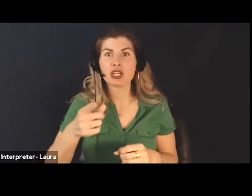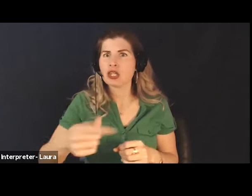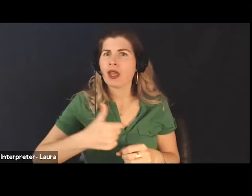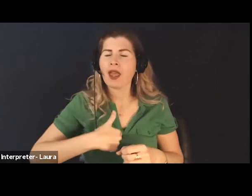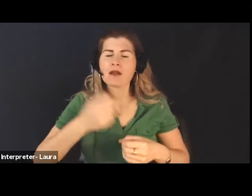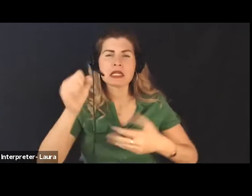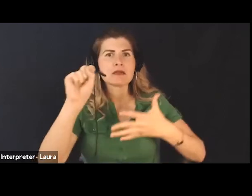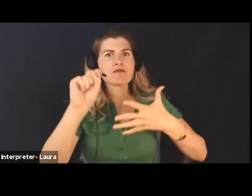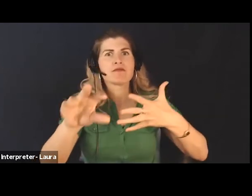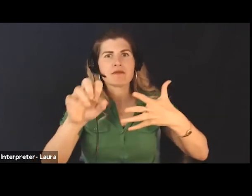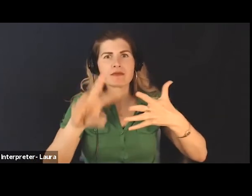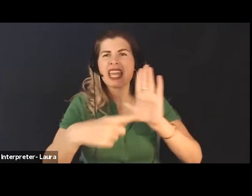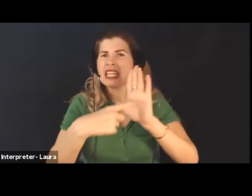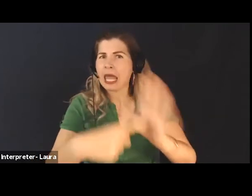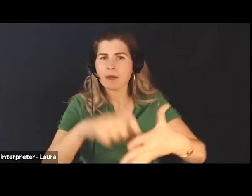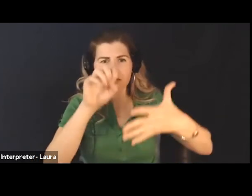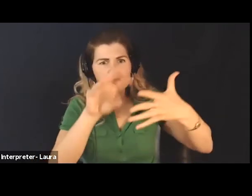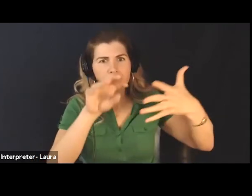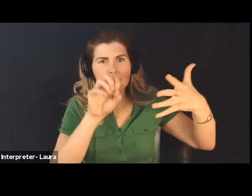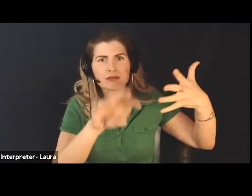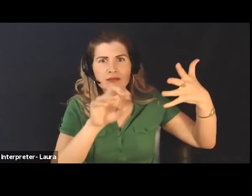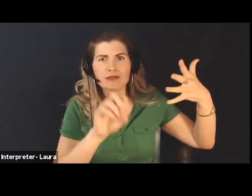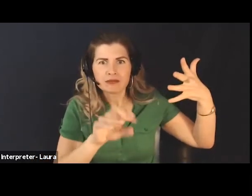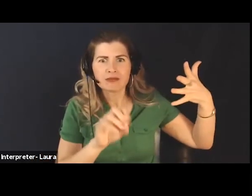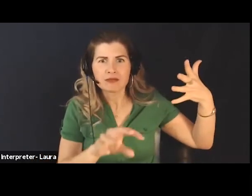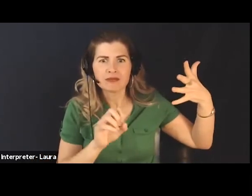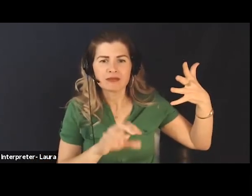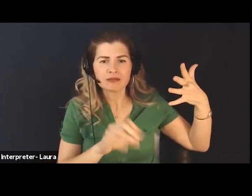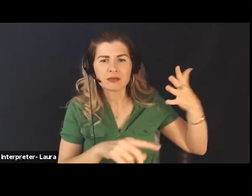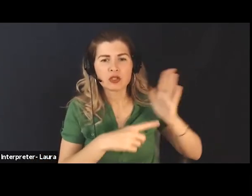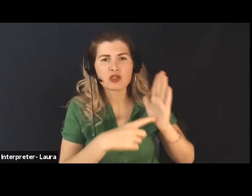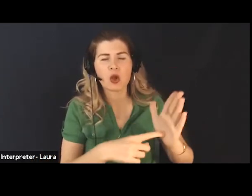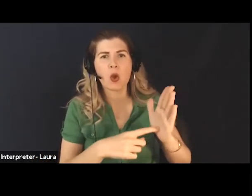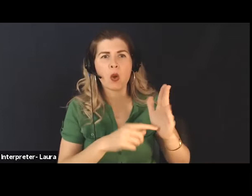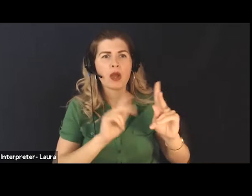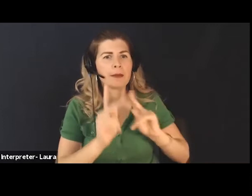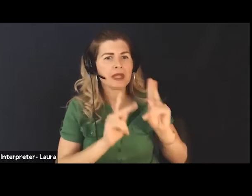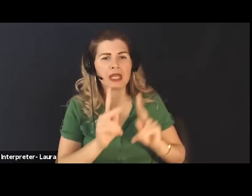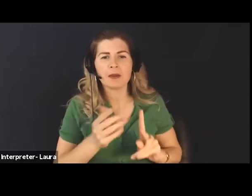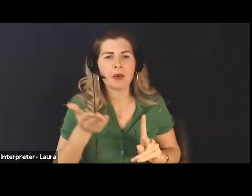of people go showing up at their school district meeting, showing up their city council meetings